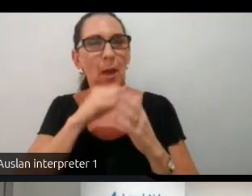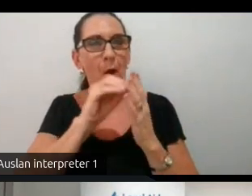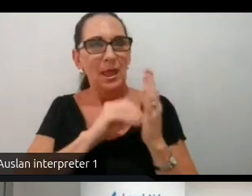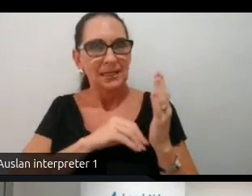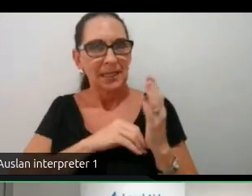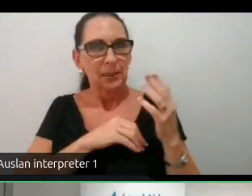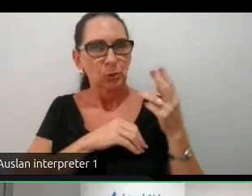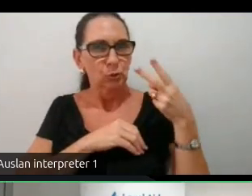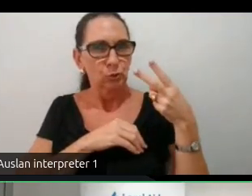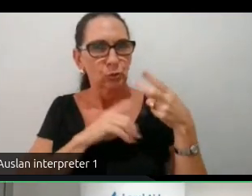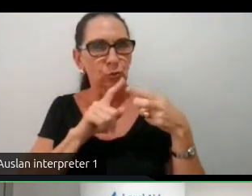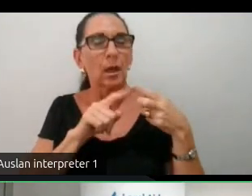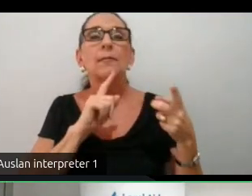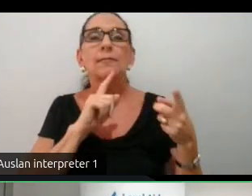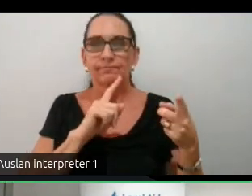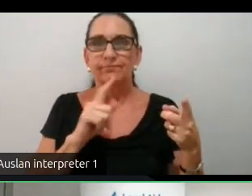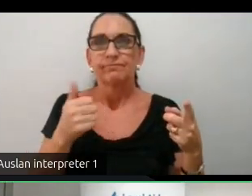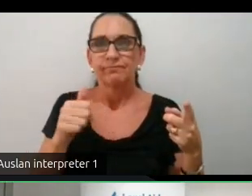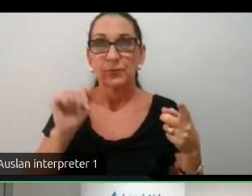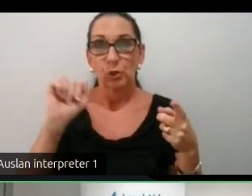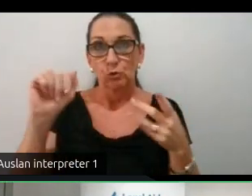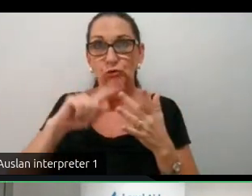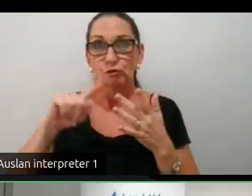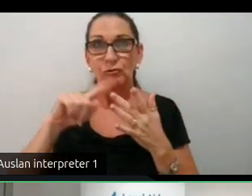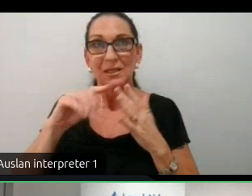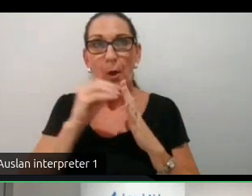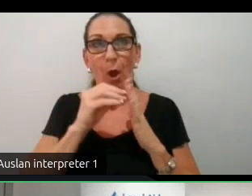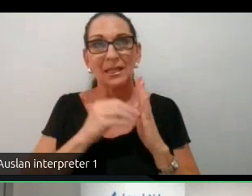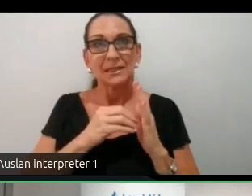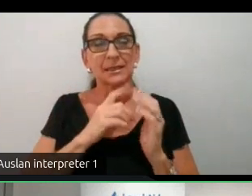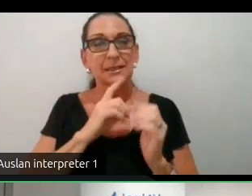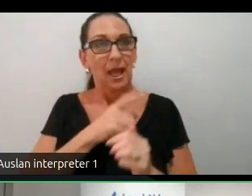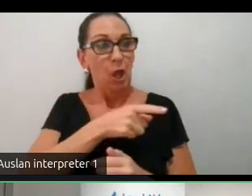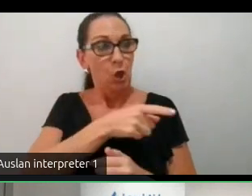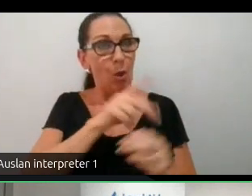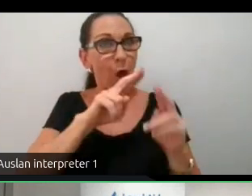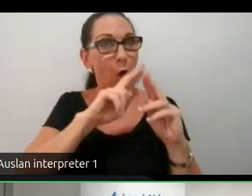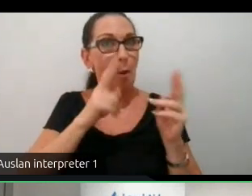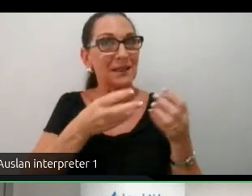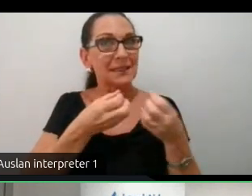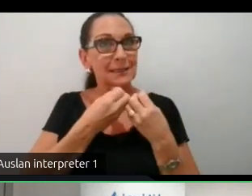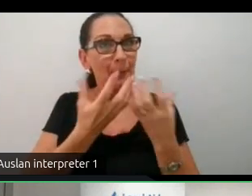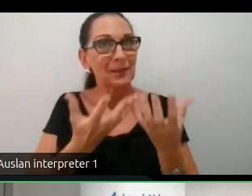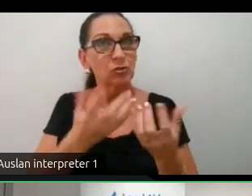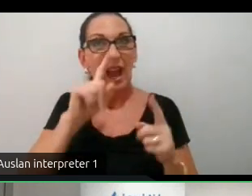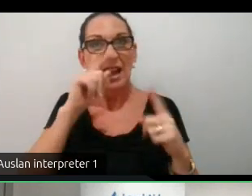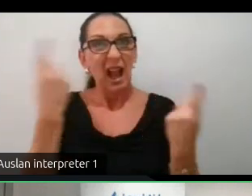there? Yeah. So you can have so your insurance policy will say where your home is damaged and